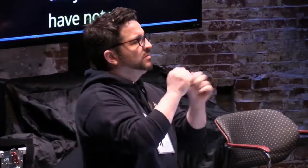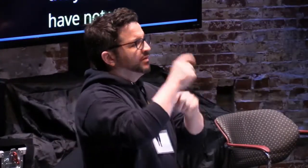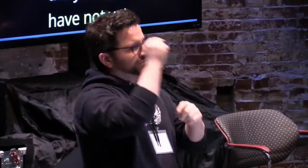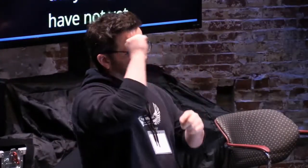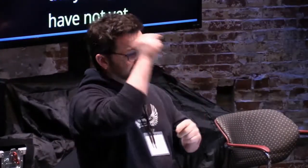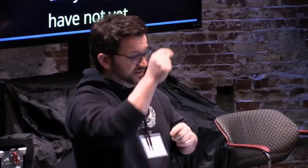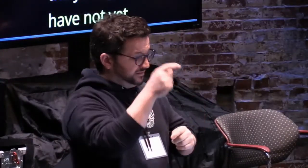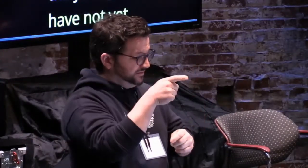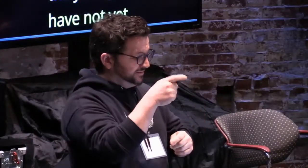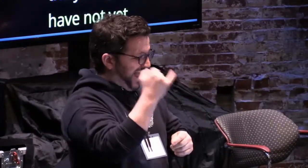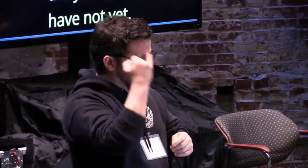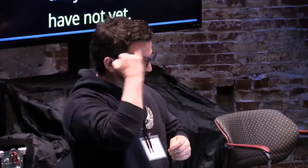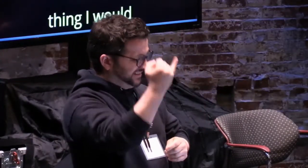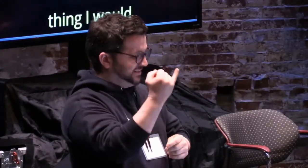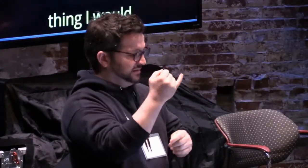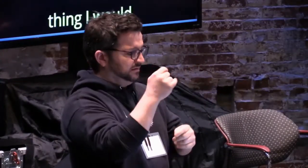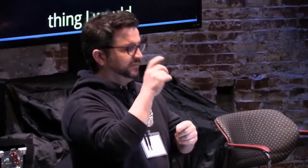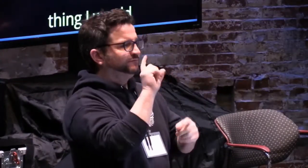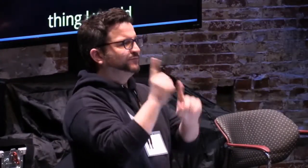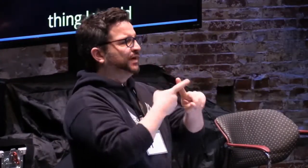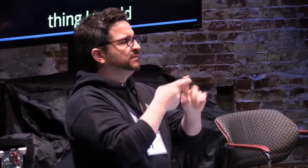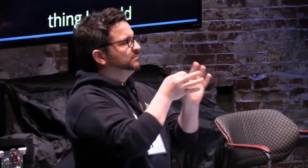In terms of the how and the theory.